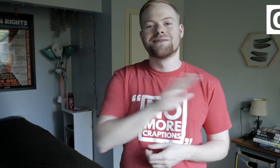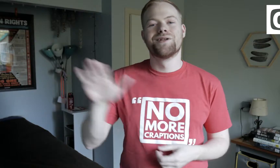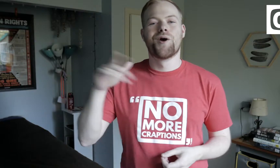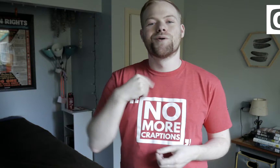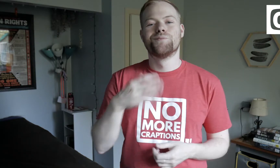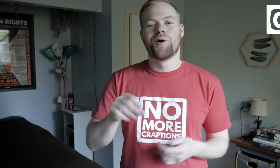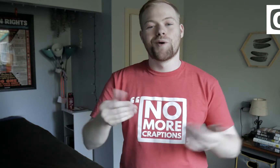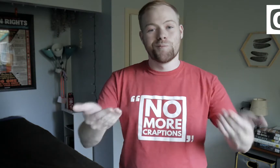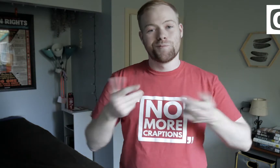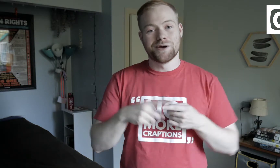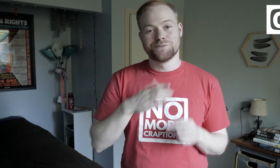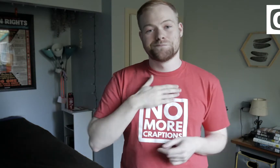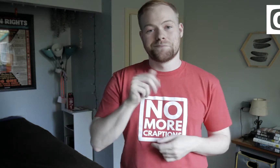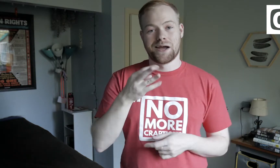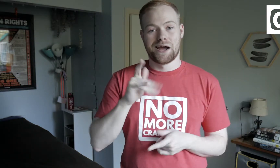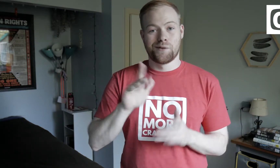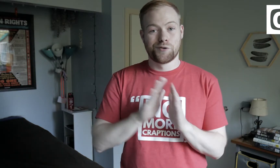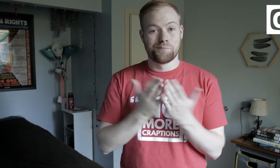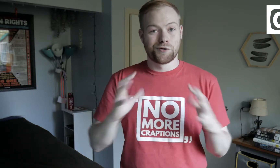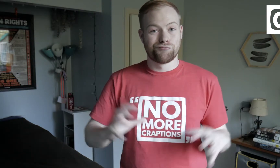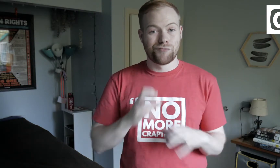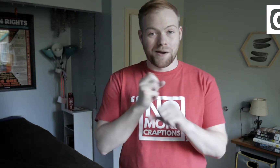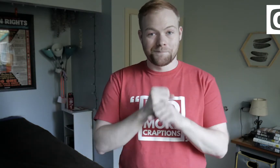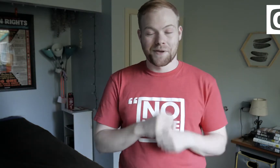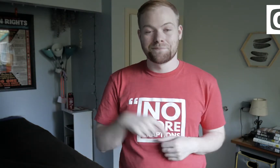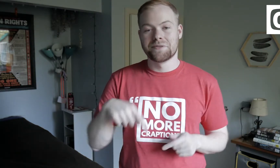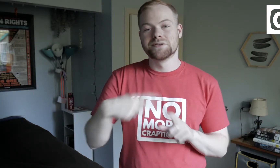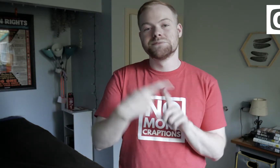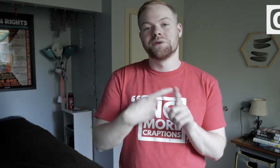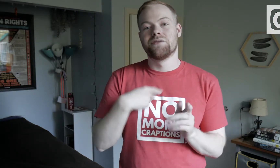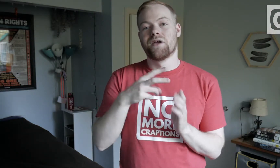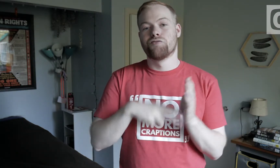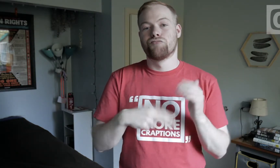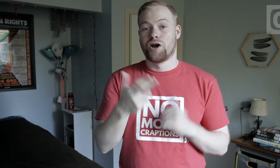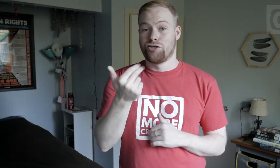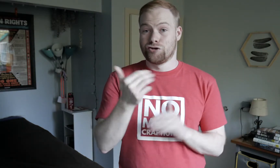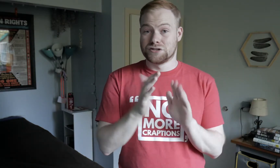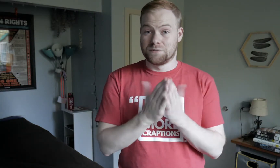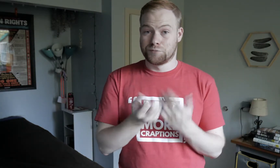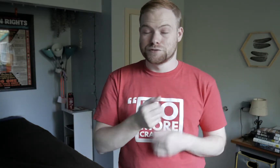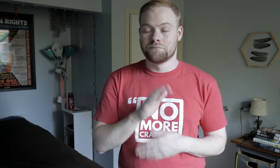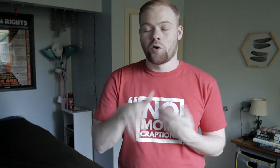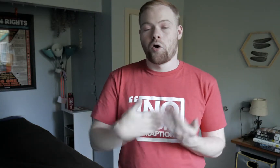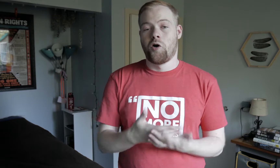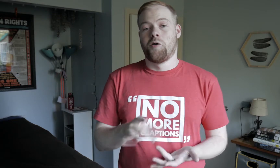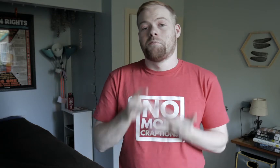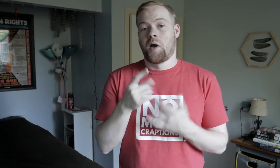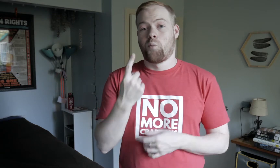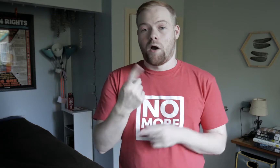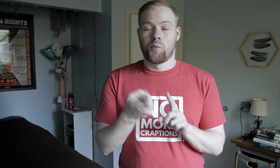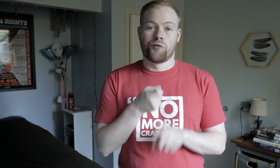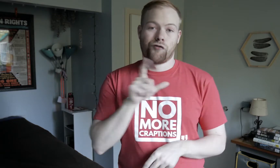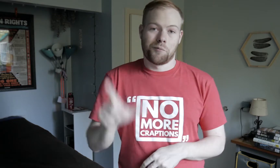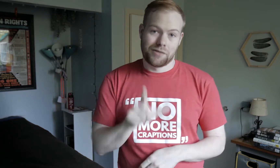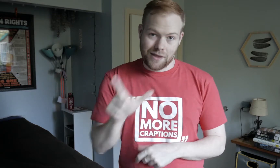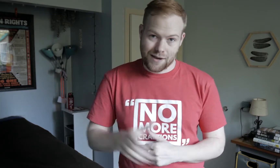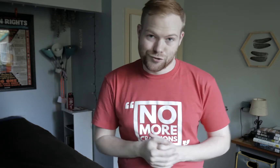Hello, I’m Rogan and welcome to my April book wrap up. This month, I read 13 books. All but one were from the library.